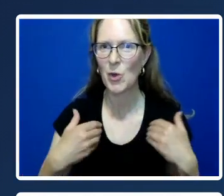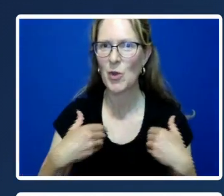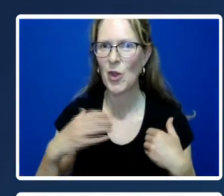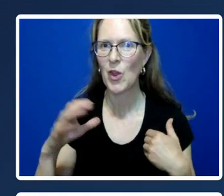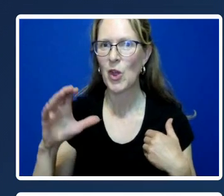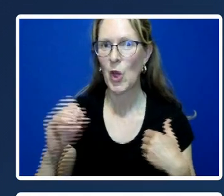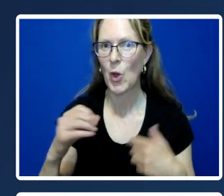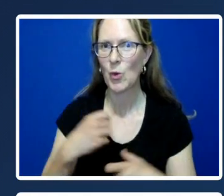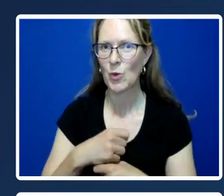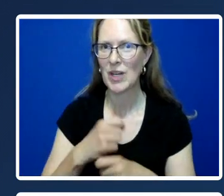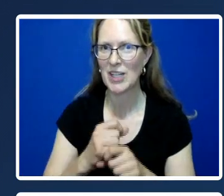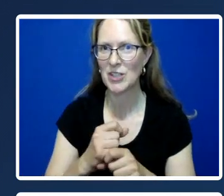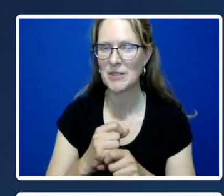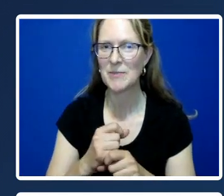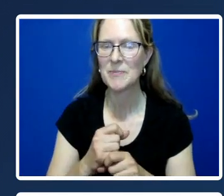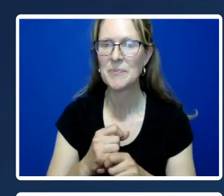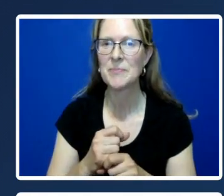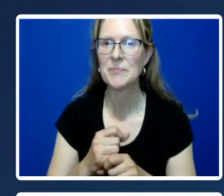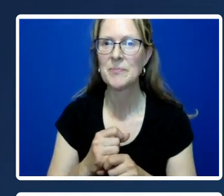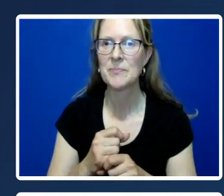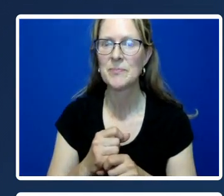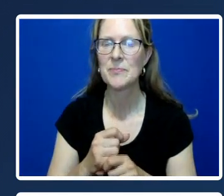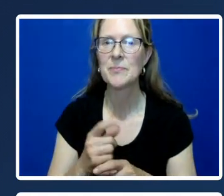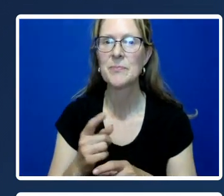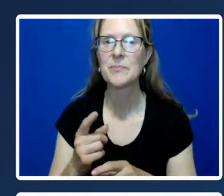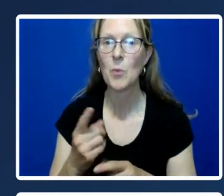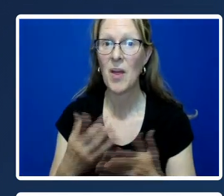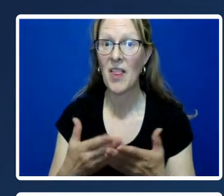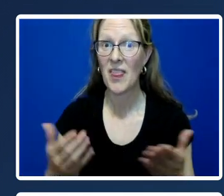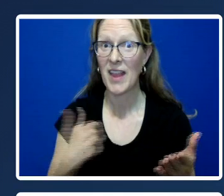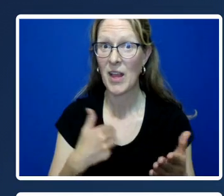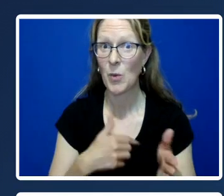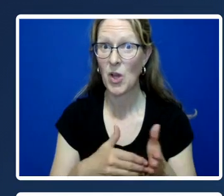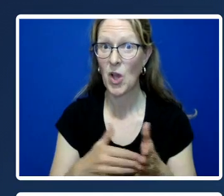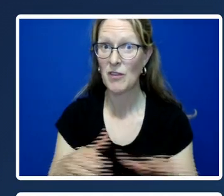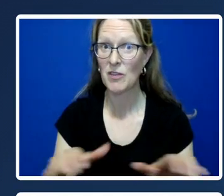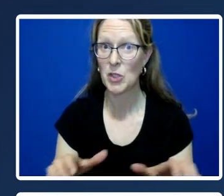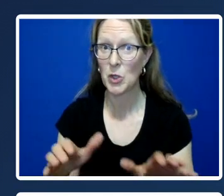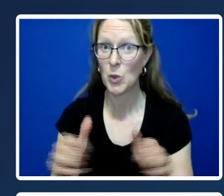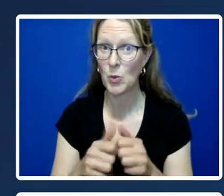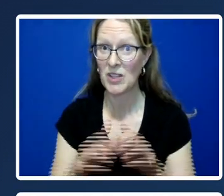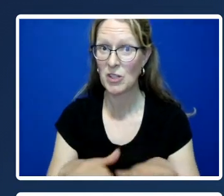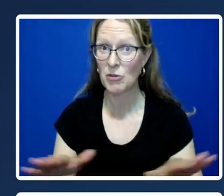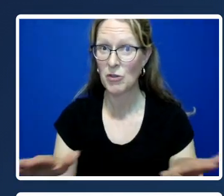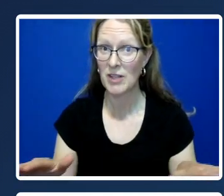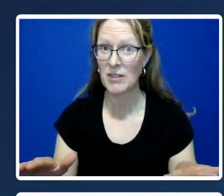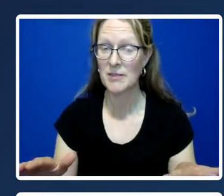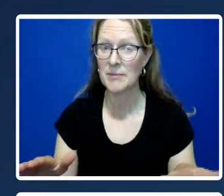that we often do with our children is like, what are your highs and lows of the day ? So,